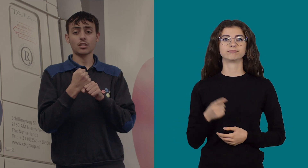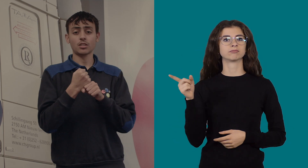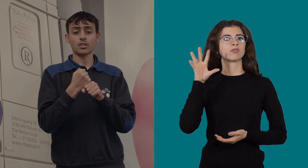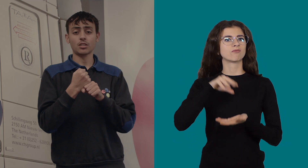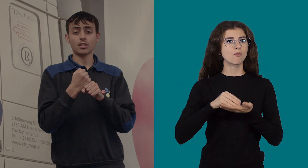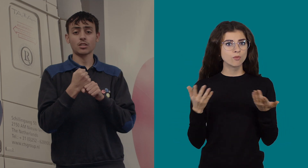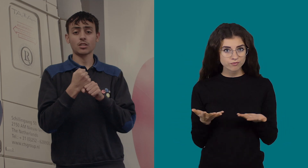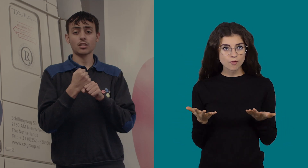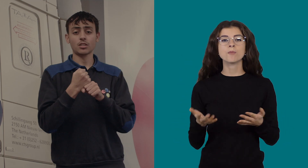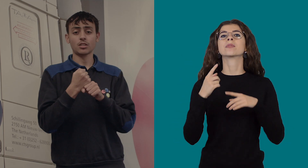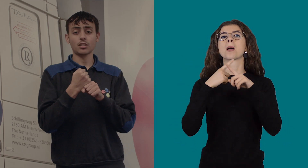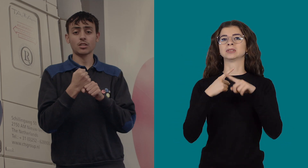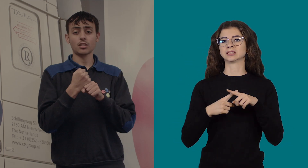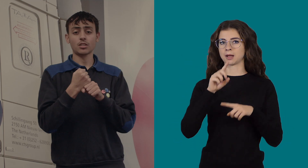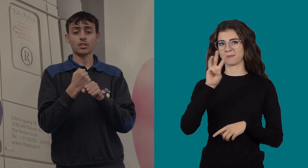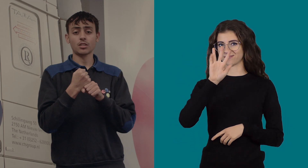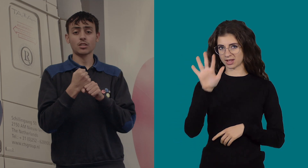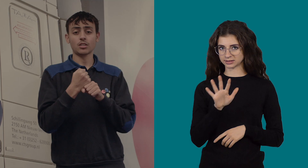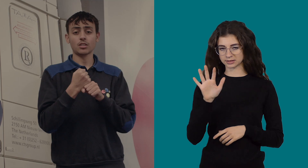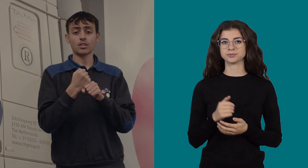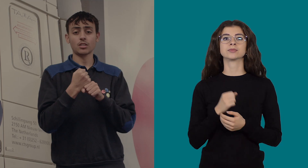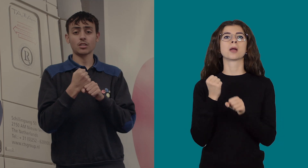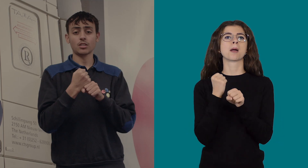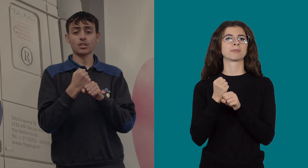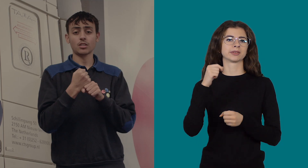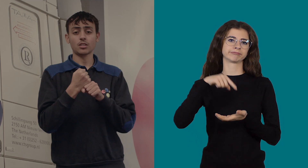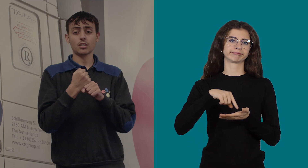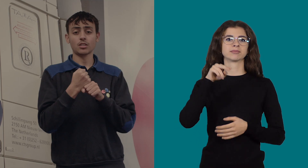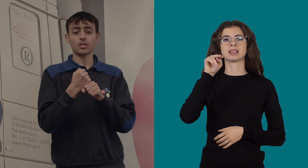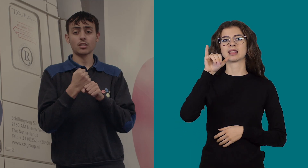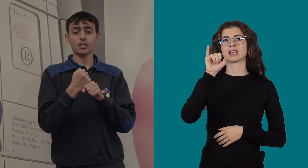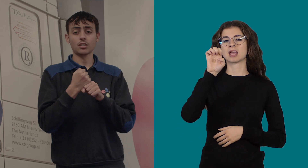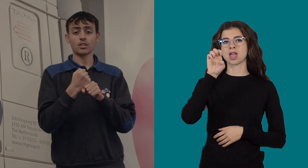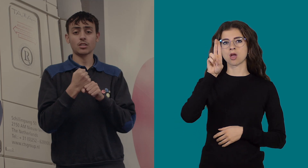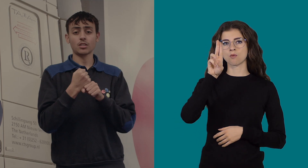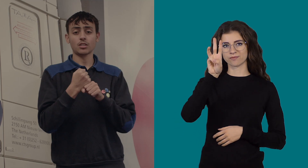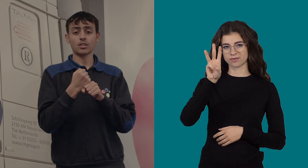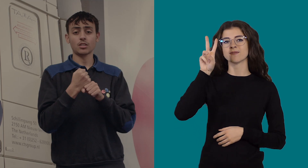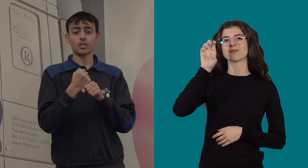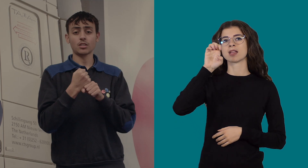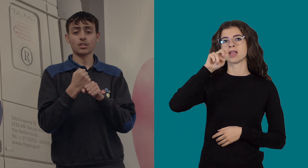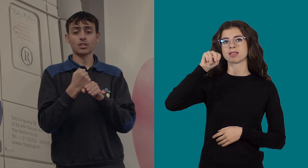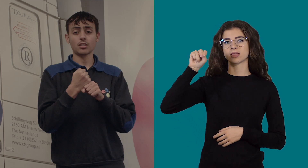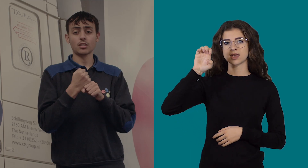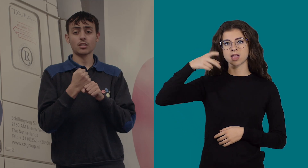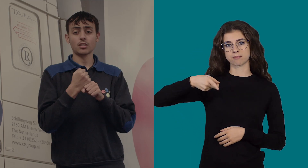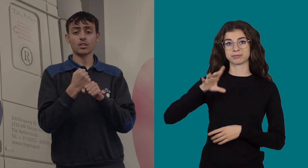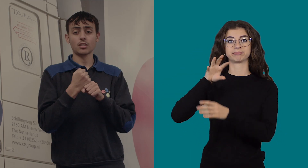He lives in Amsterdam-West and works in Nieuw-Vennep